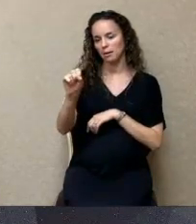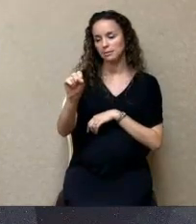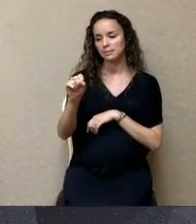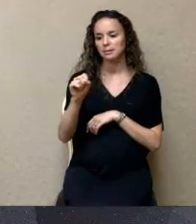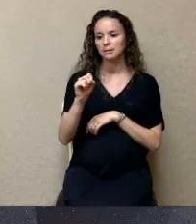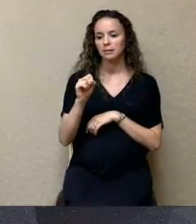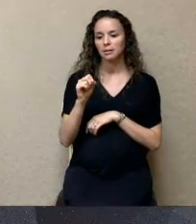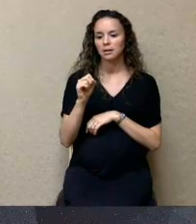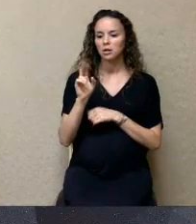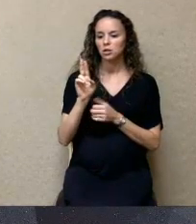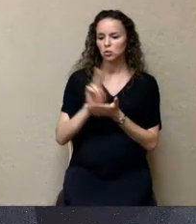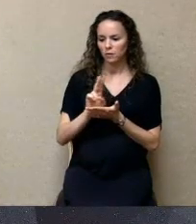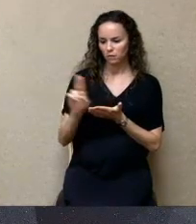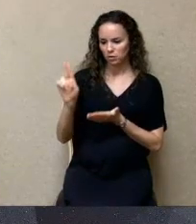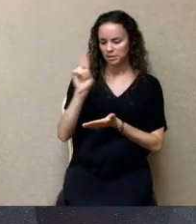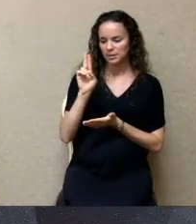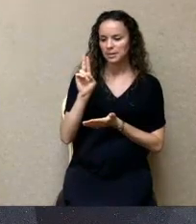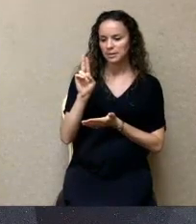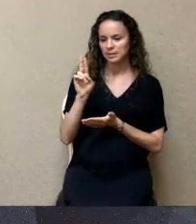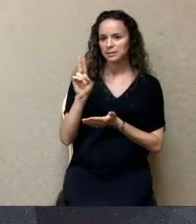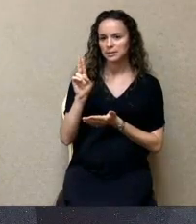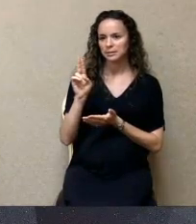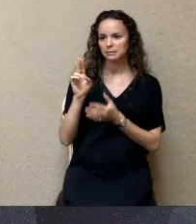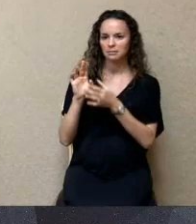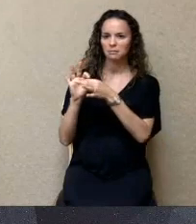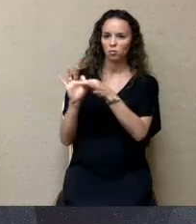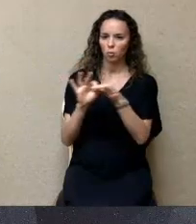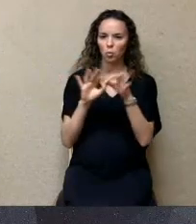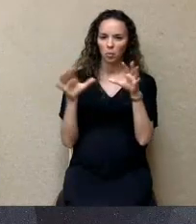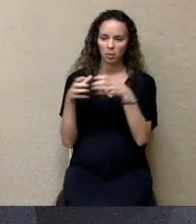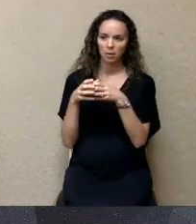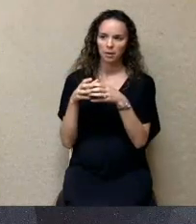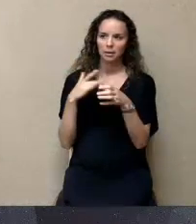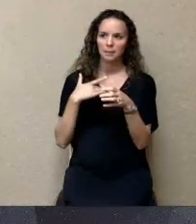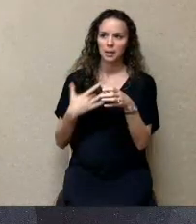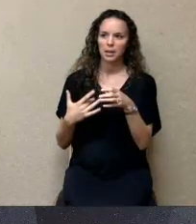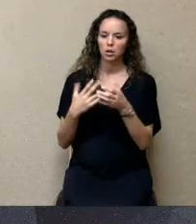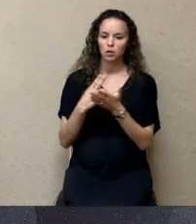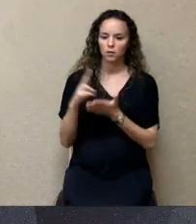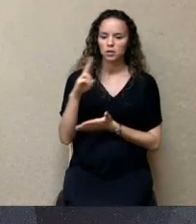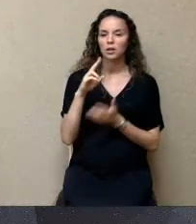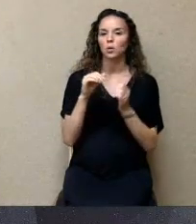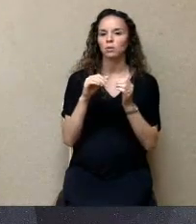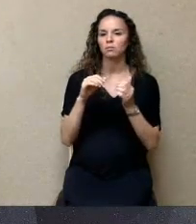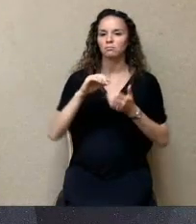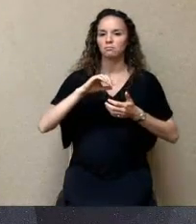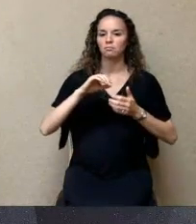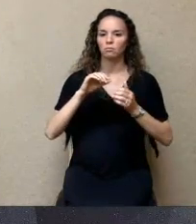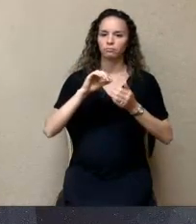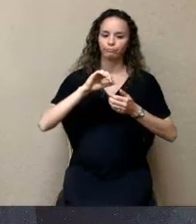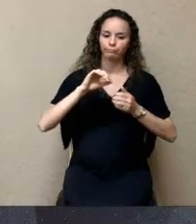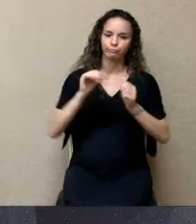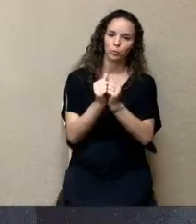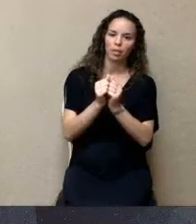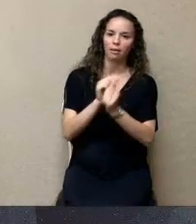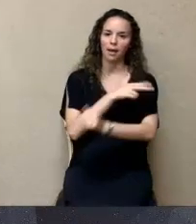Usually they're associated with a university that has a hospital associated with it.